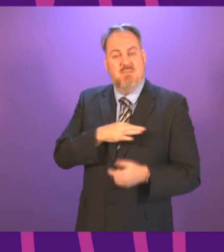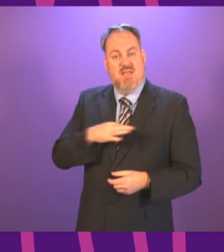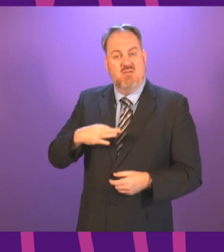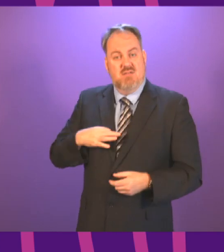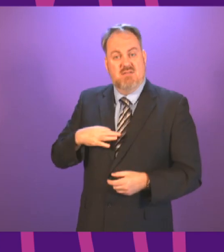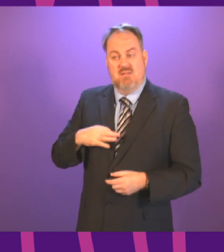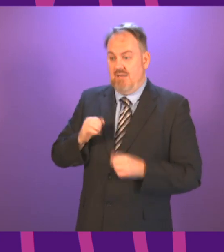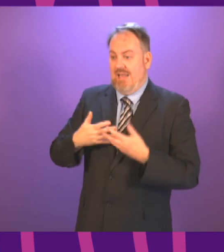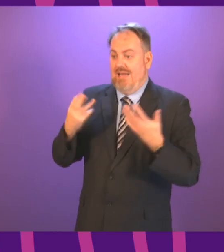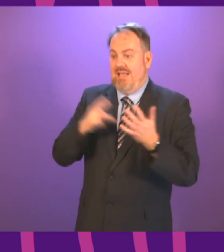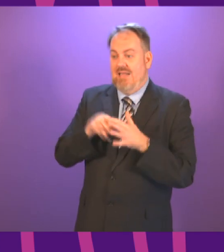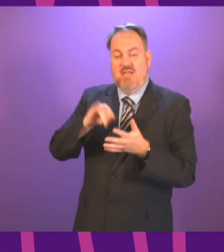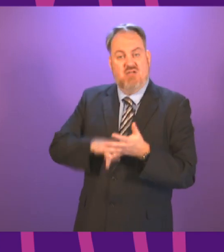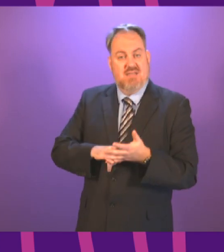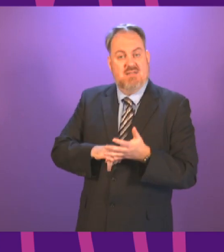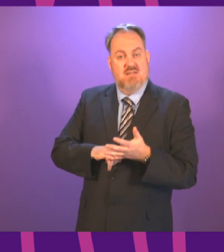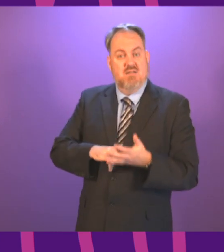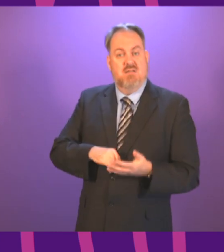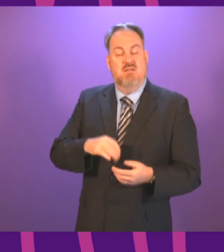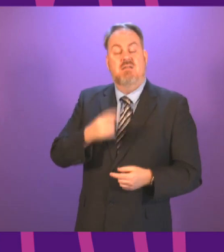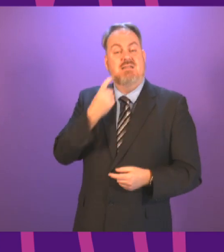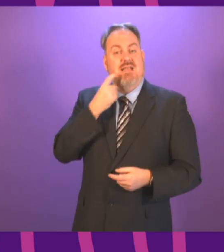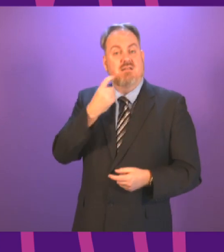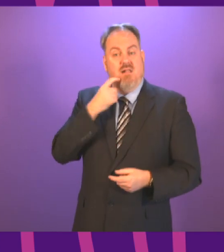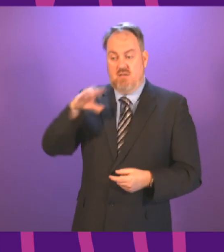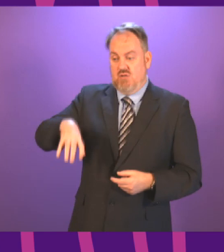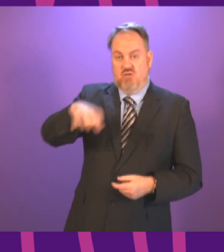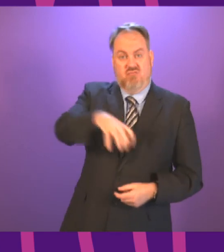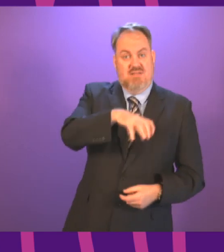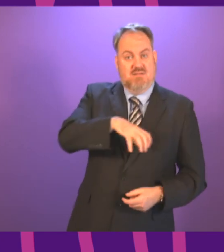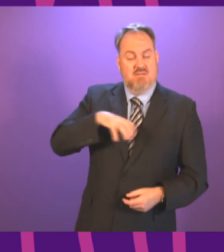patients in NHS dental practices. We know that there will be a backlog of cases, which